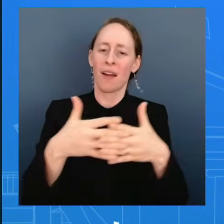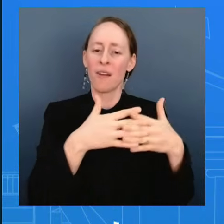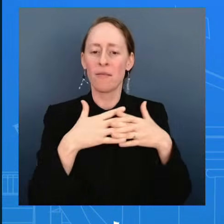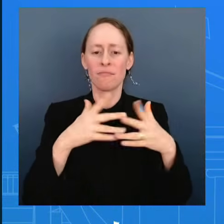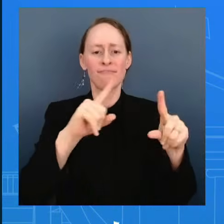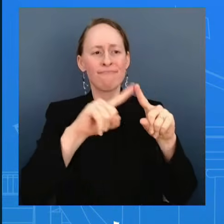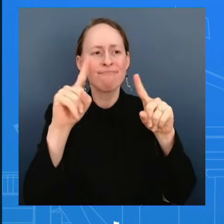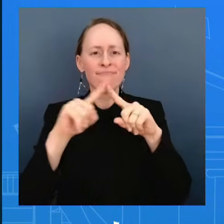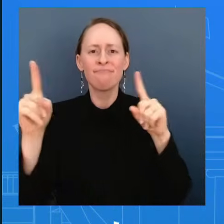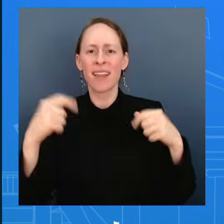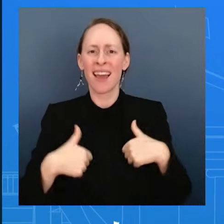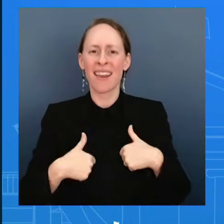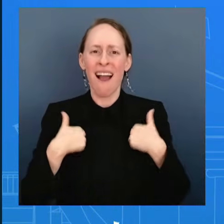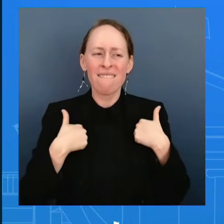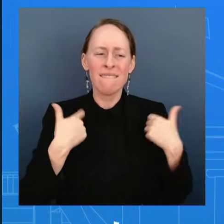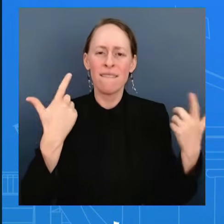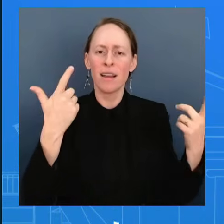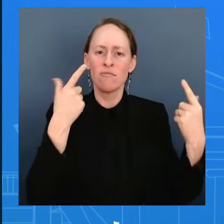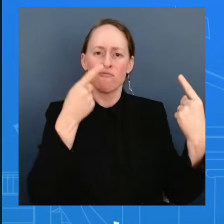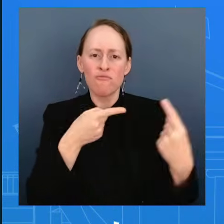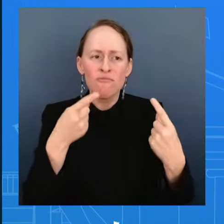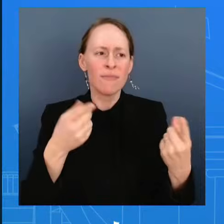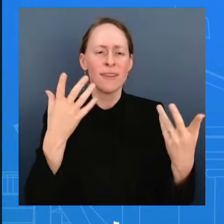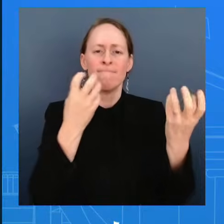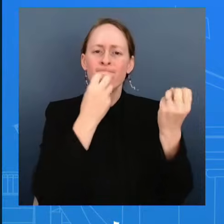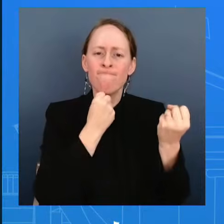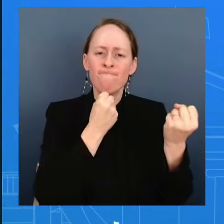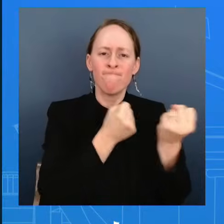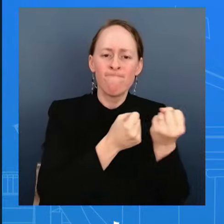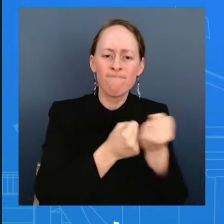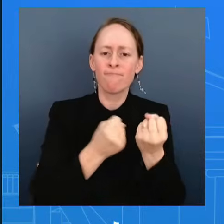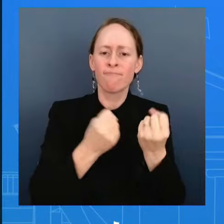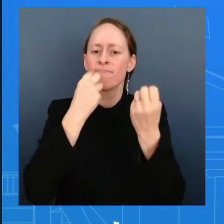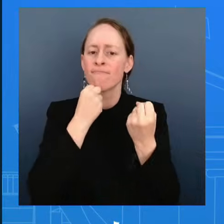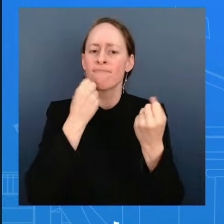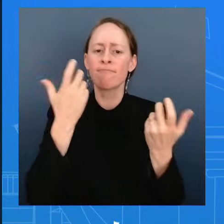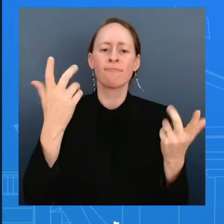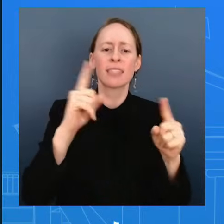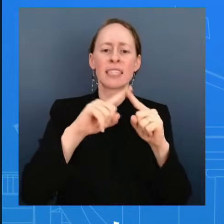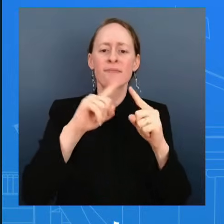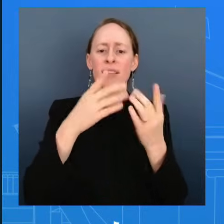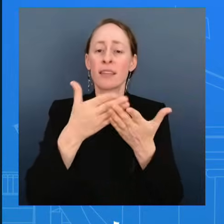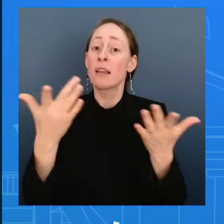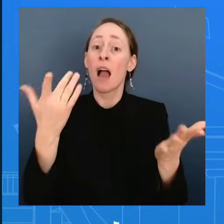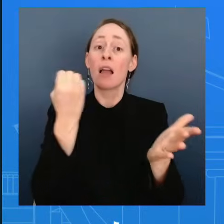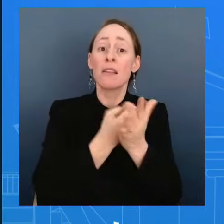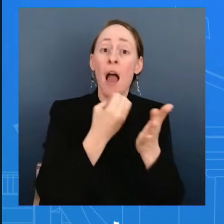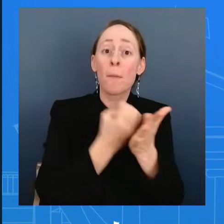what to be -- needed to be done. He said that in his letter. He said that in the Oval Office address.